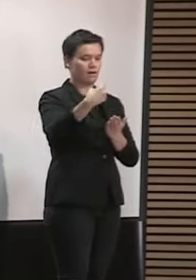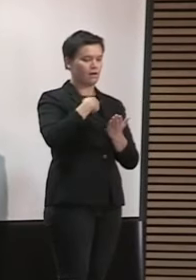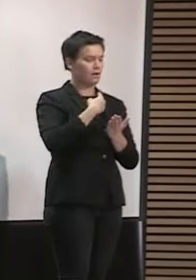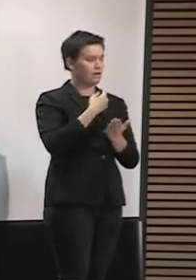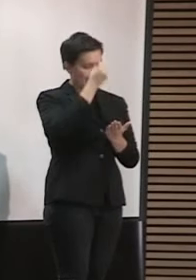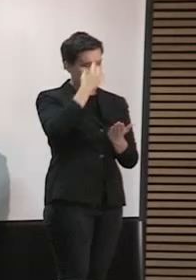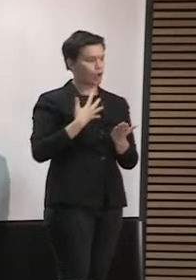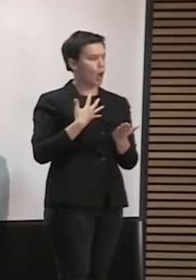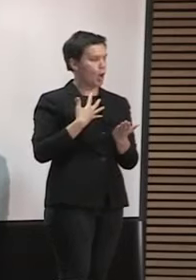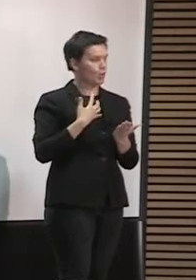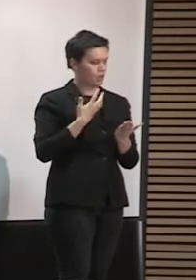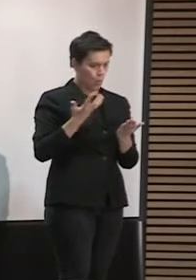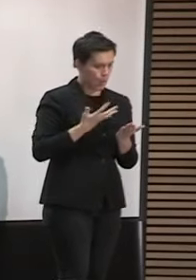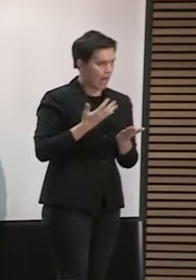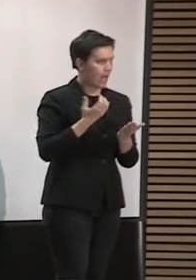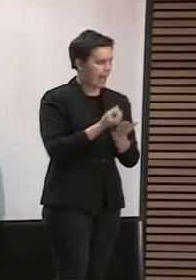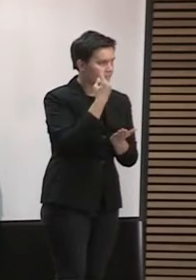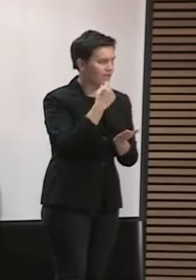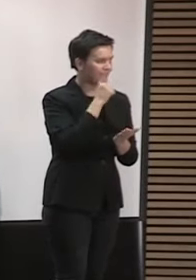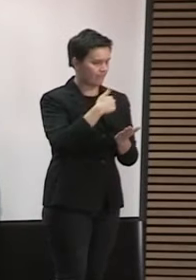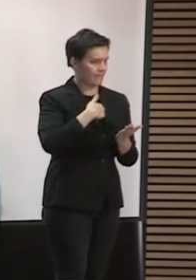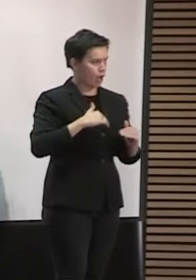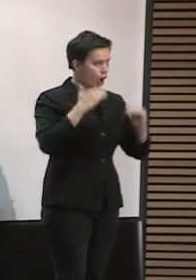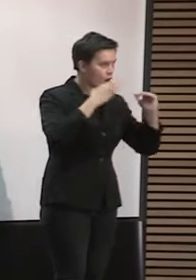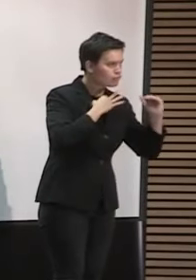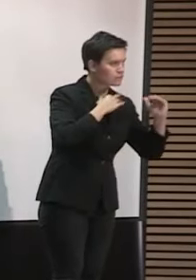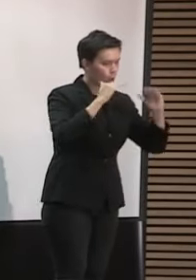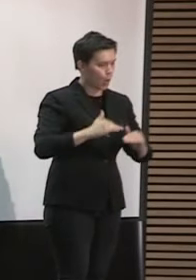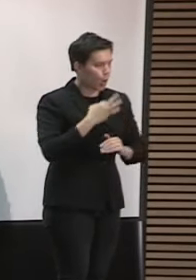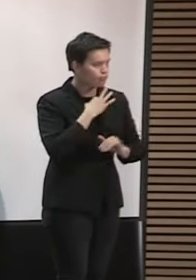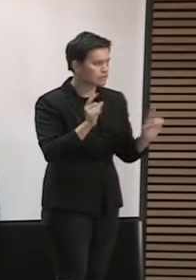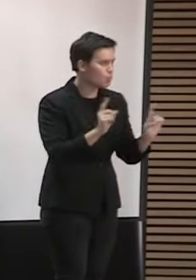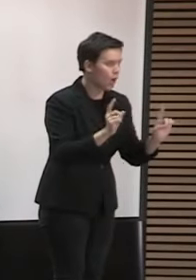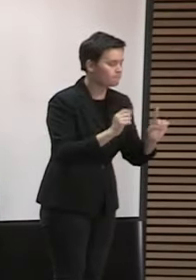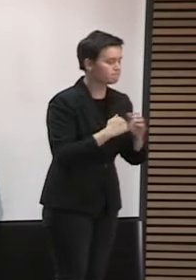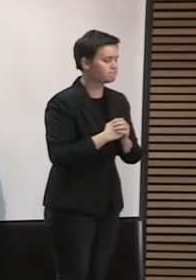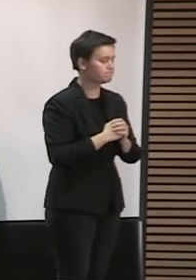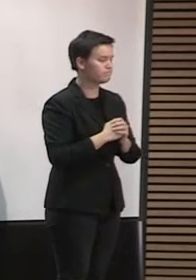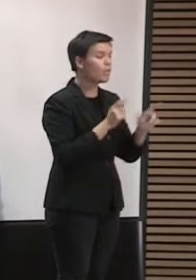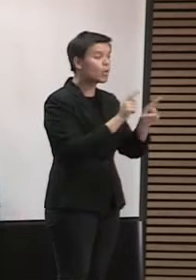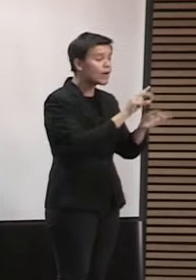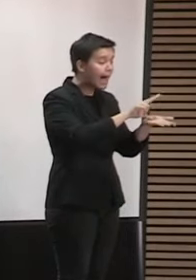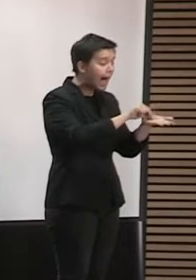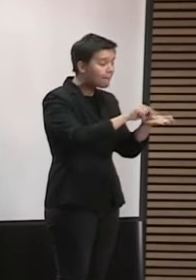board are putting in place an interim management team. We're working closely with them. It's important that the new